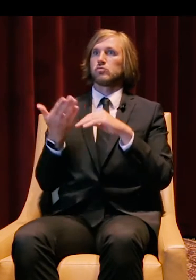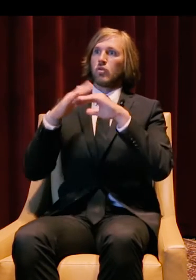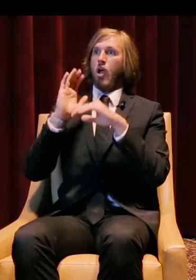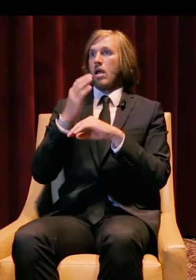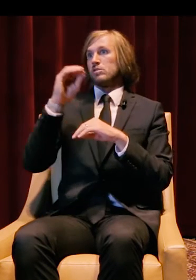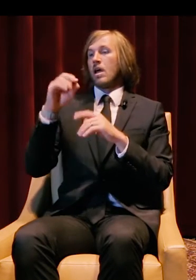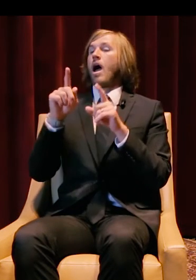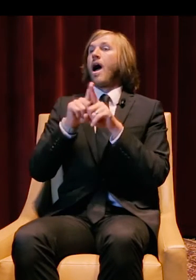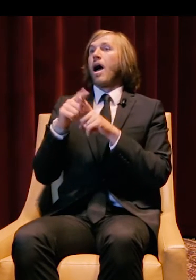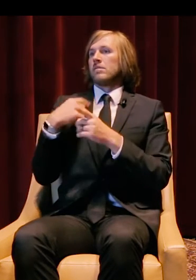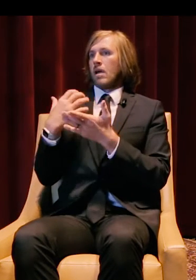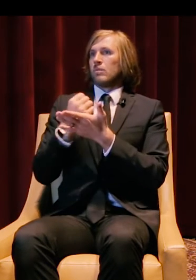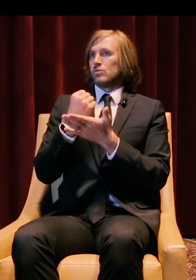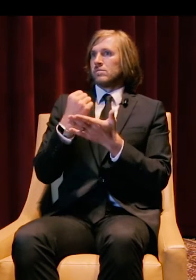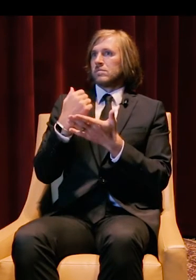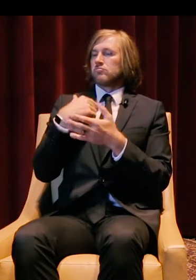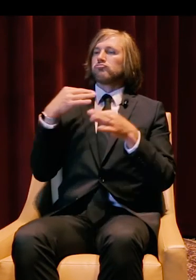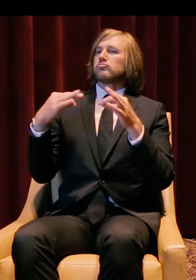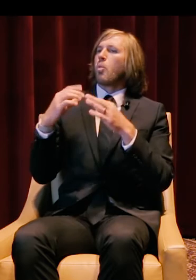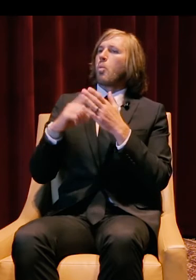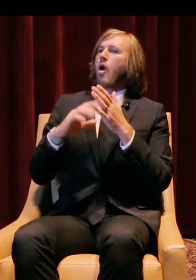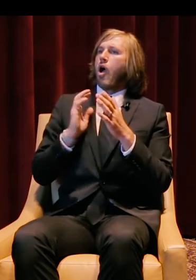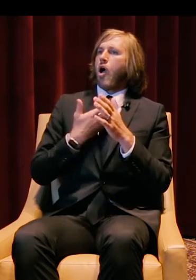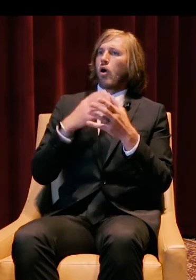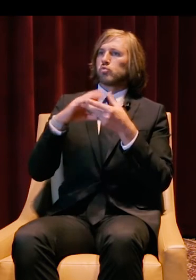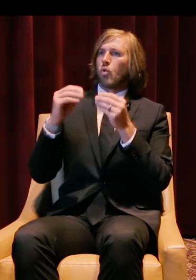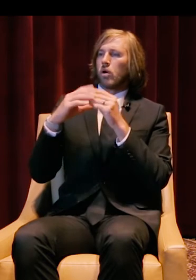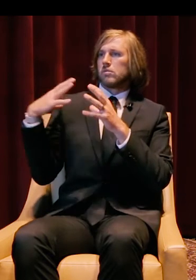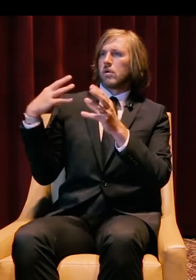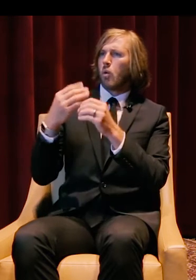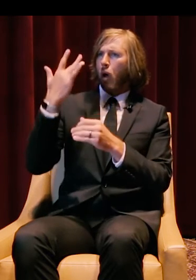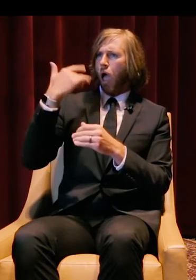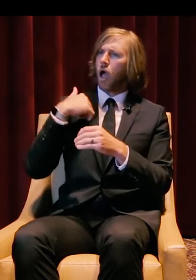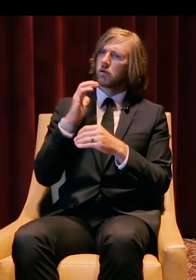and then that gives us an opportunity to tell our story, to tell them why we're different.